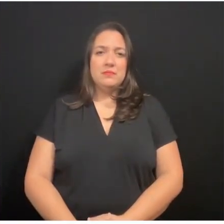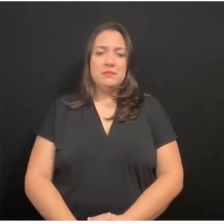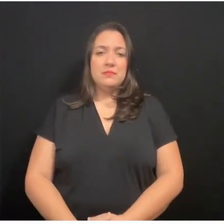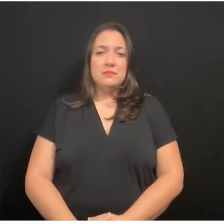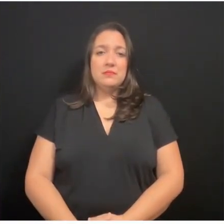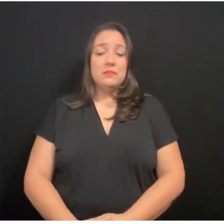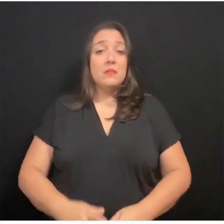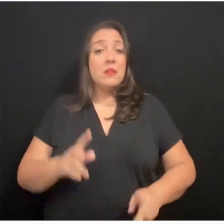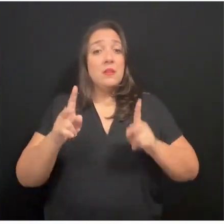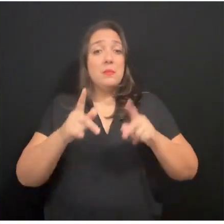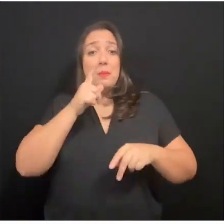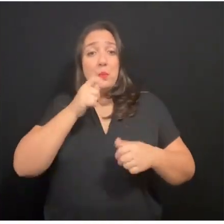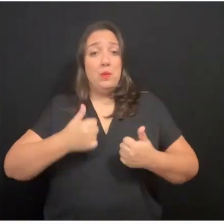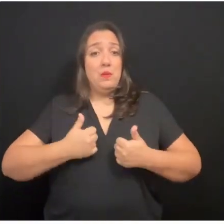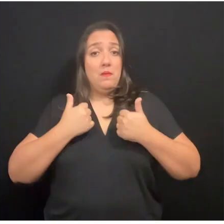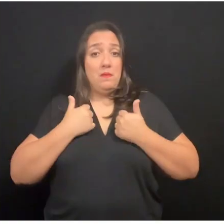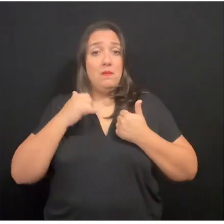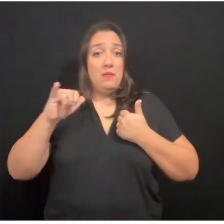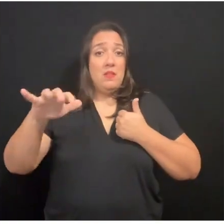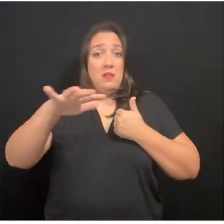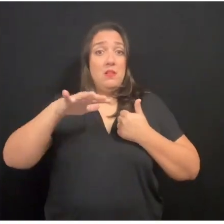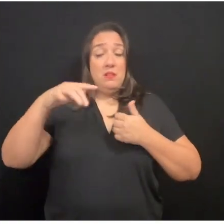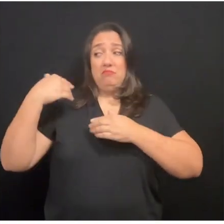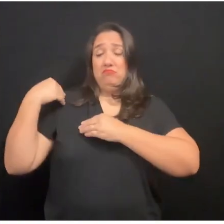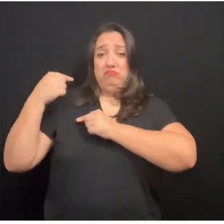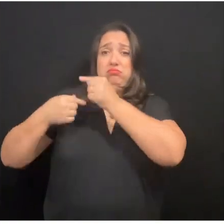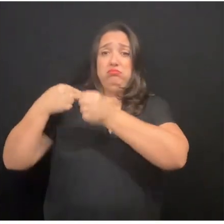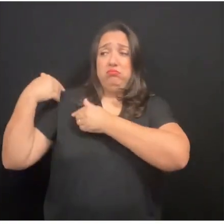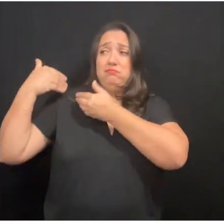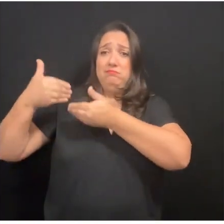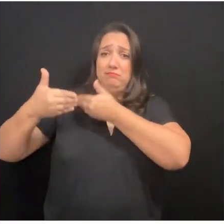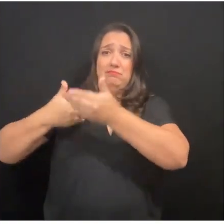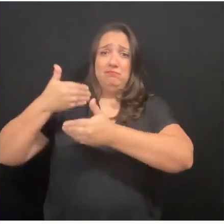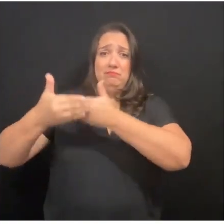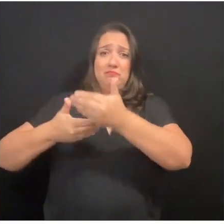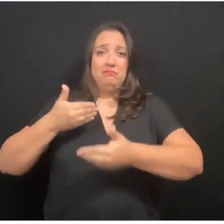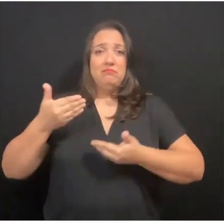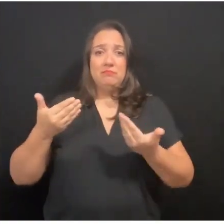People that live there have been there for generations and the border crossed them.